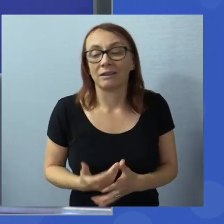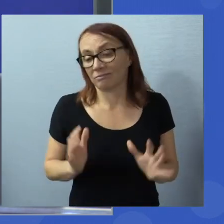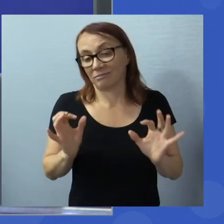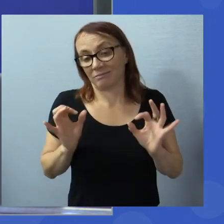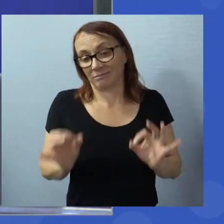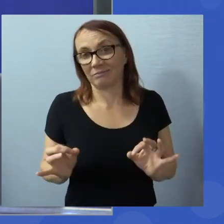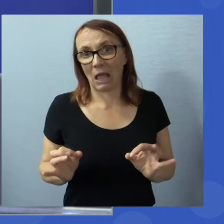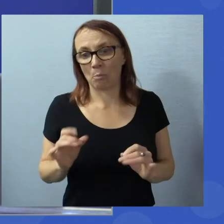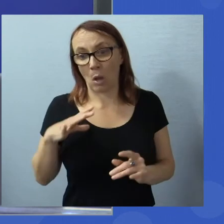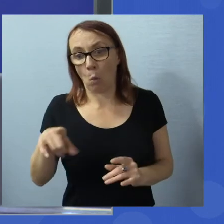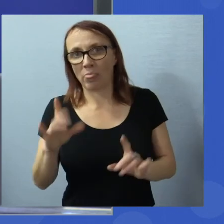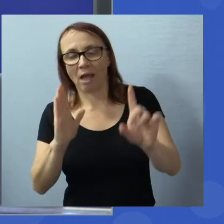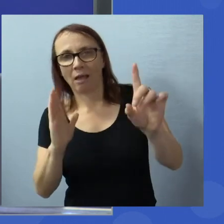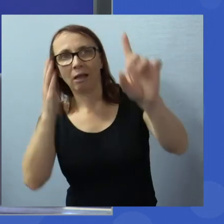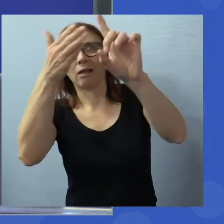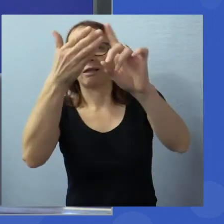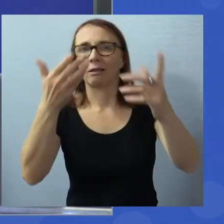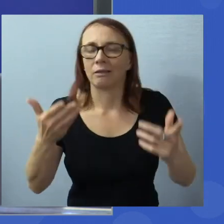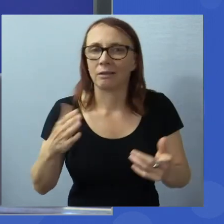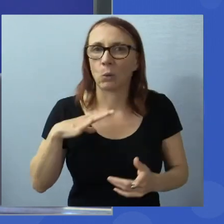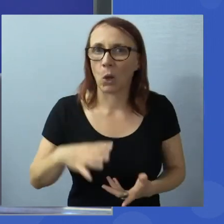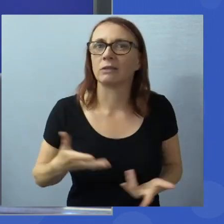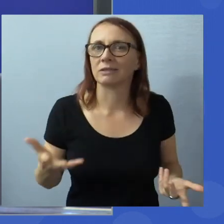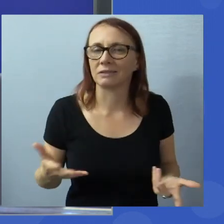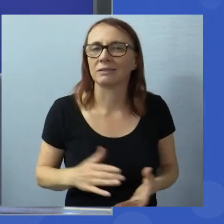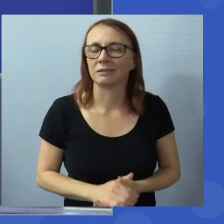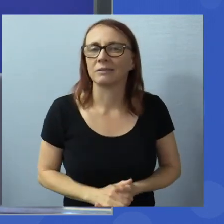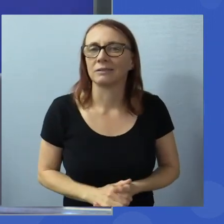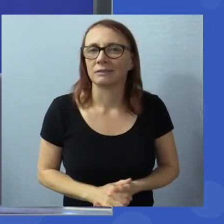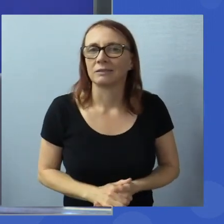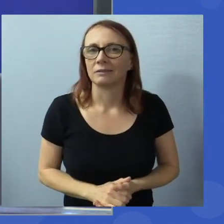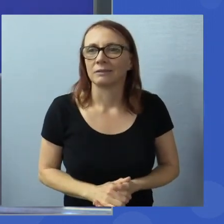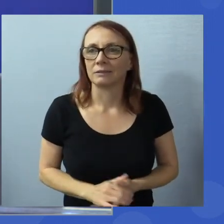ambition that I've got to be sharing with you weekend's five and six we do